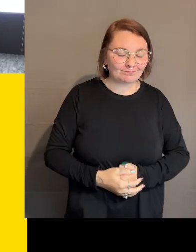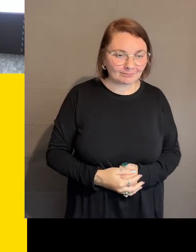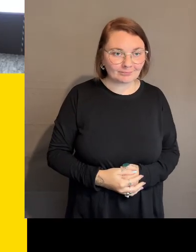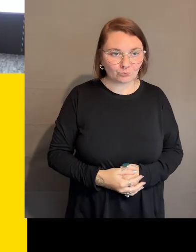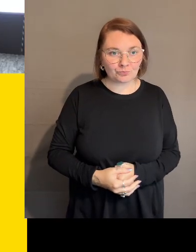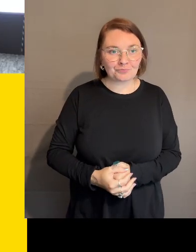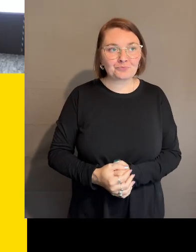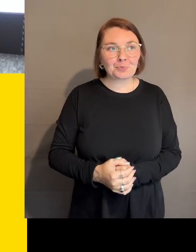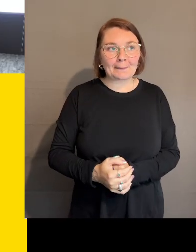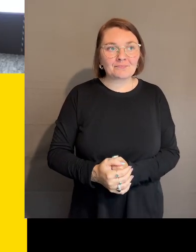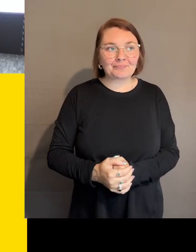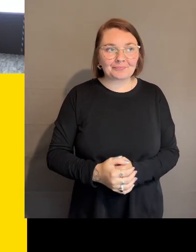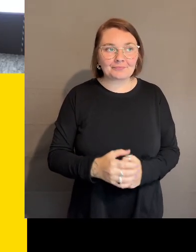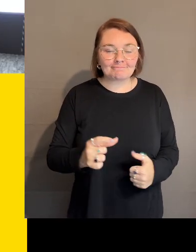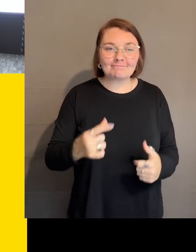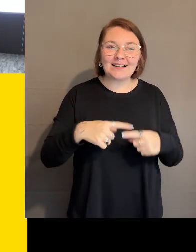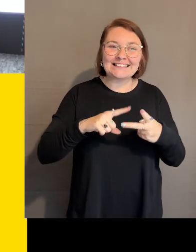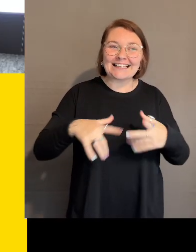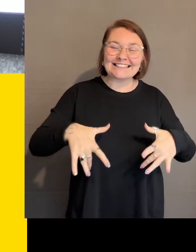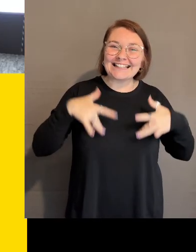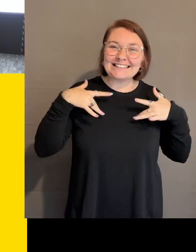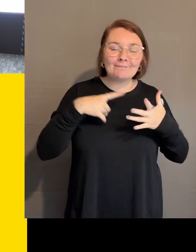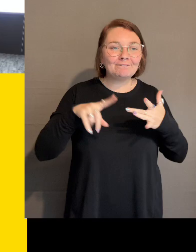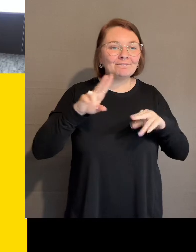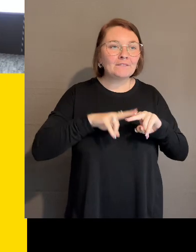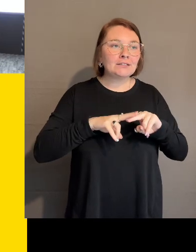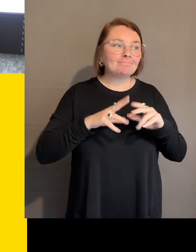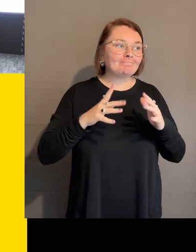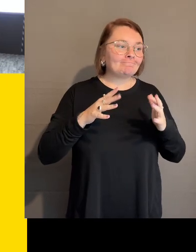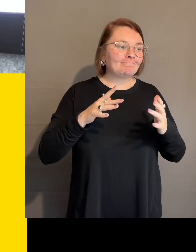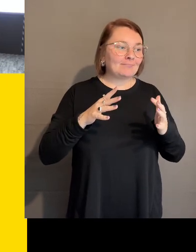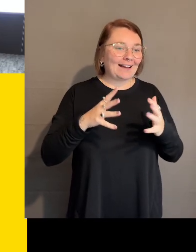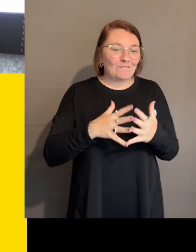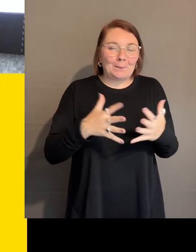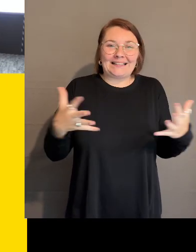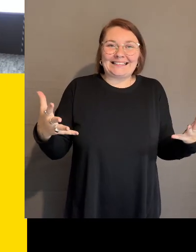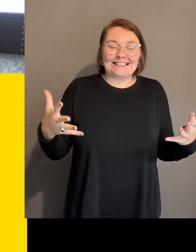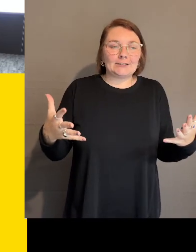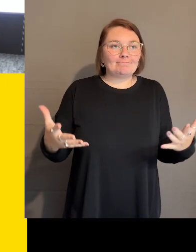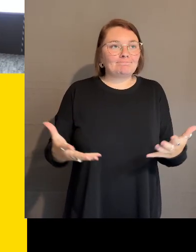And a sense that if, you know, there's… there's a big…